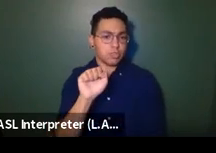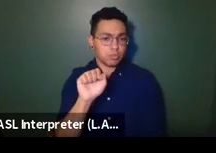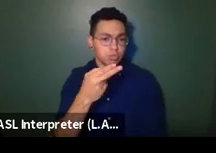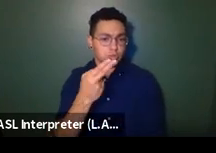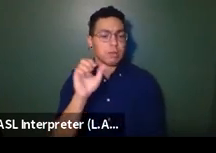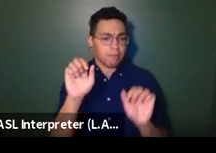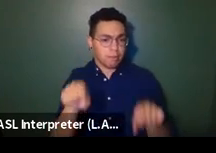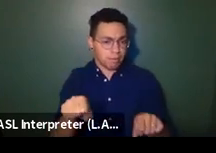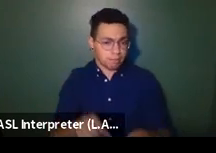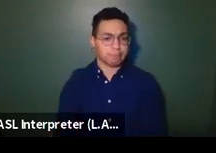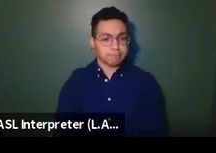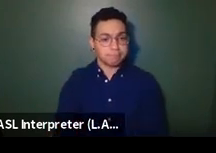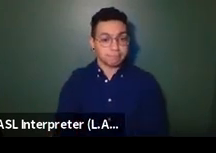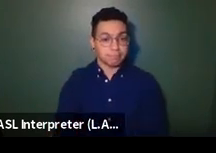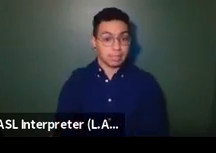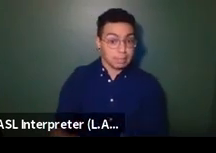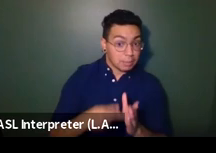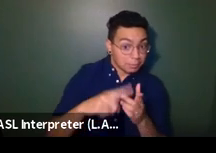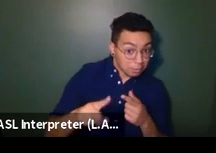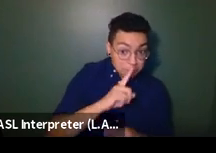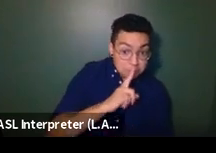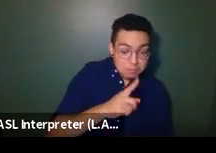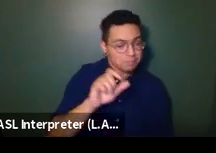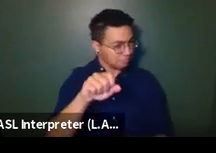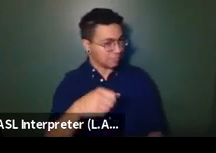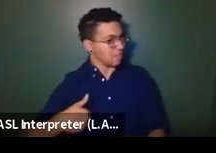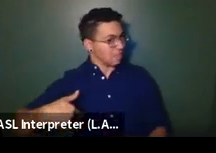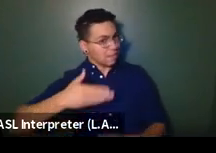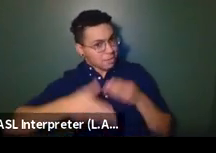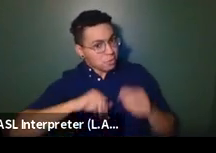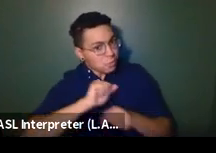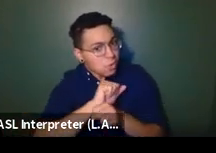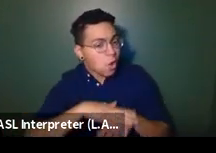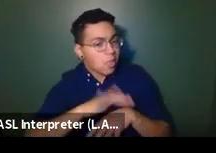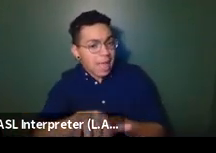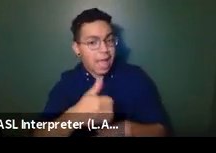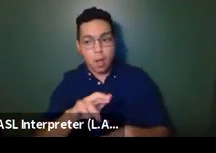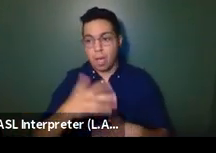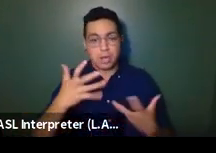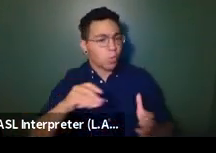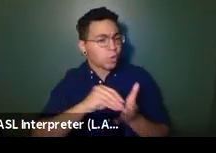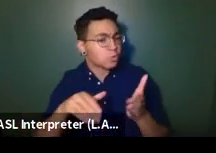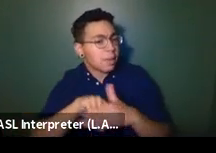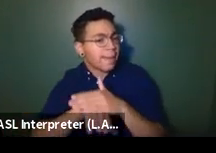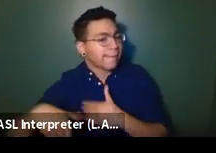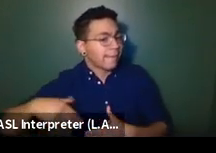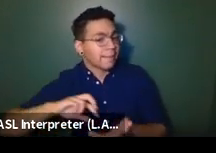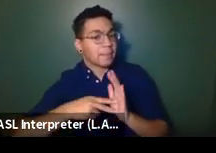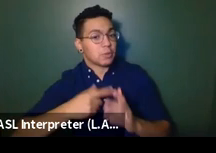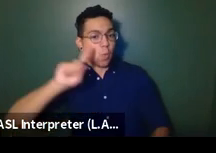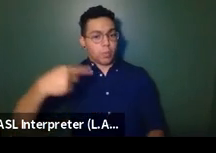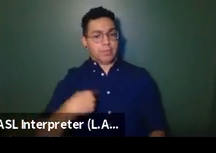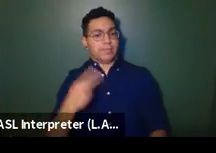ESD 189 - Amy Colburn: And so if I'm still if I'm not quite done working on it yet. Or I don't want students have access quite yet. I can unpublish and then only I can see it as the teacher.